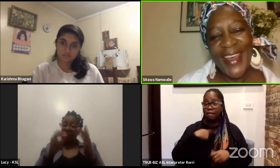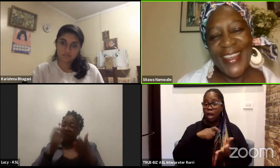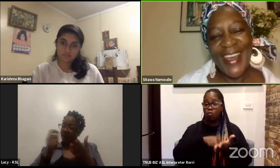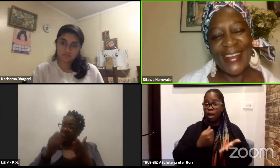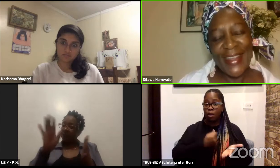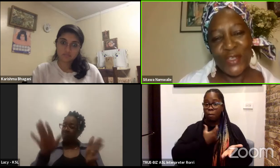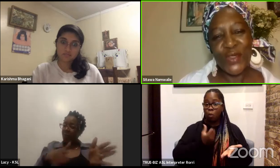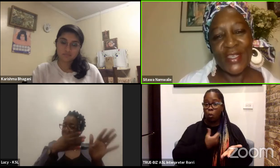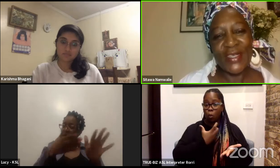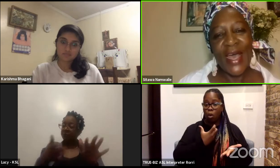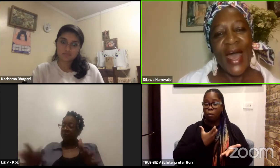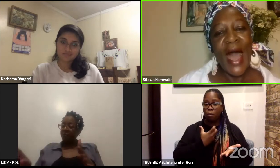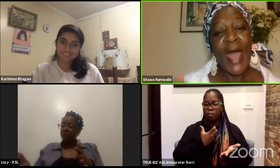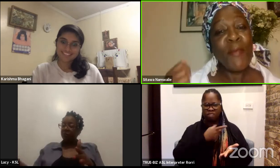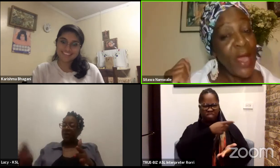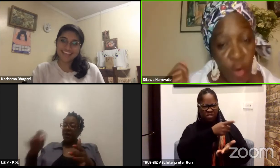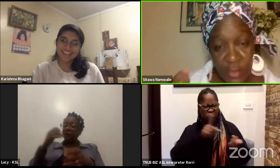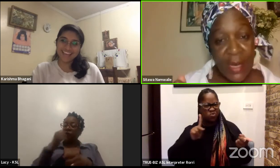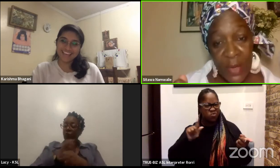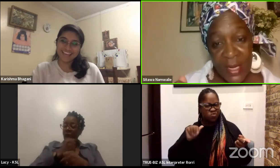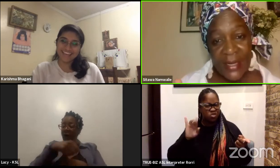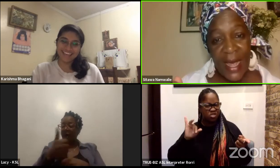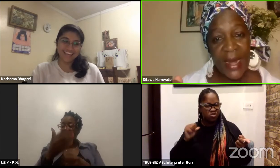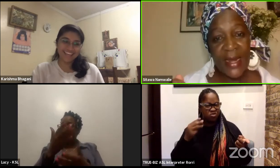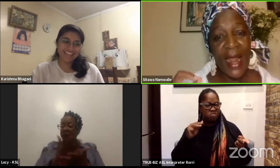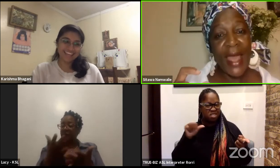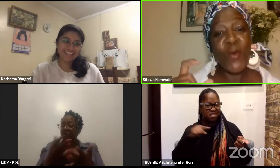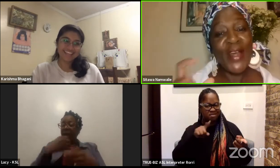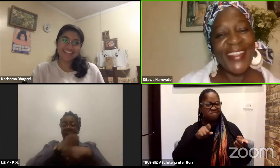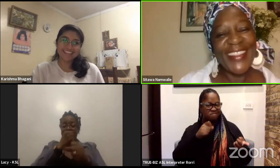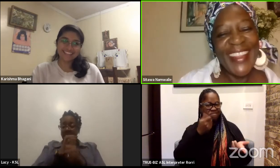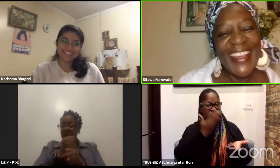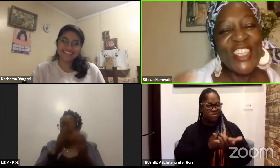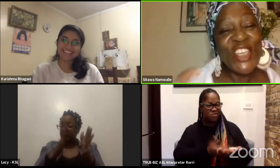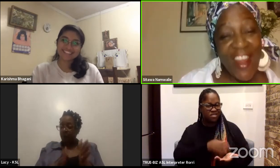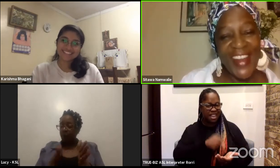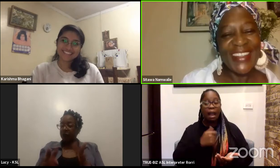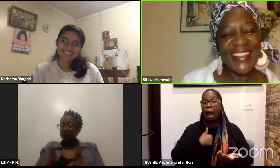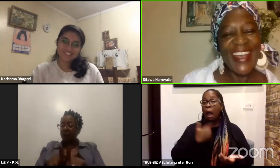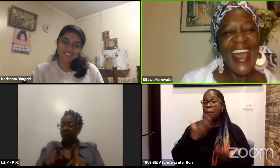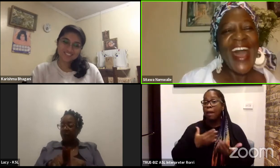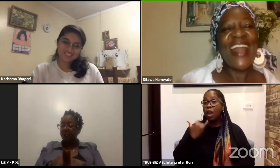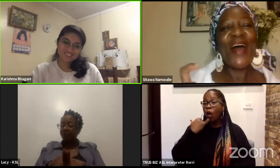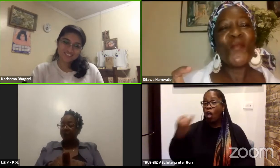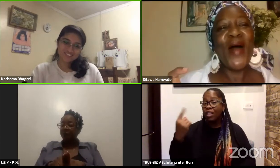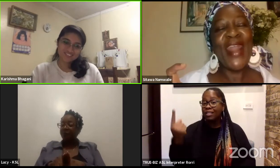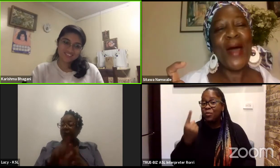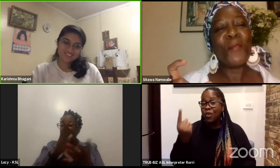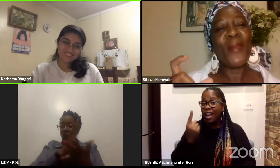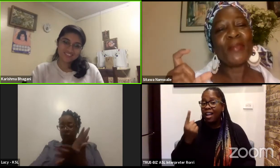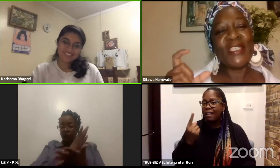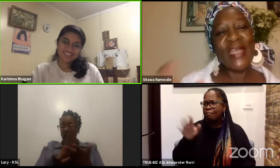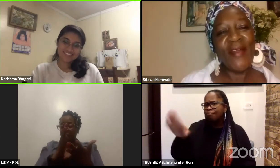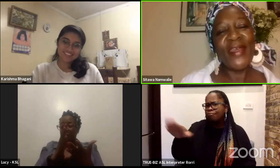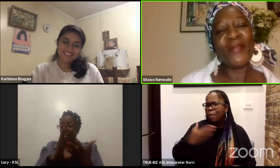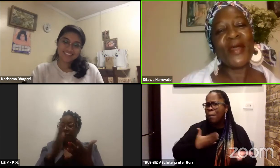I think can attest to this, I may call somebody and I will share it, and I'm sharing it